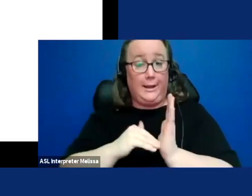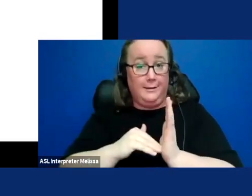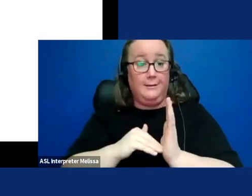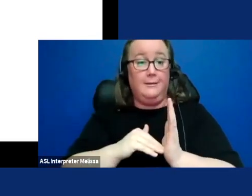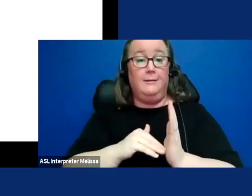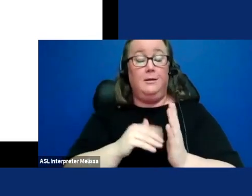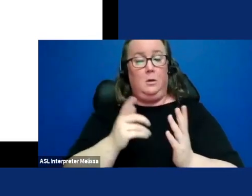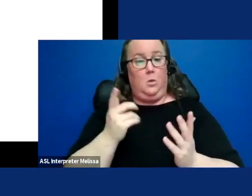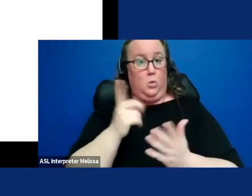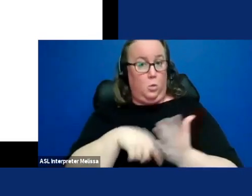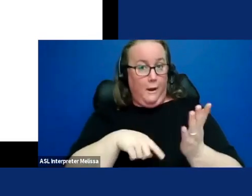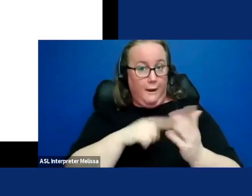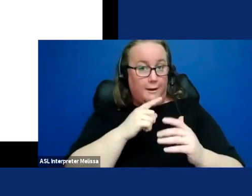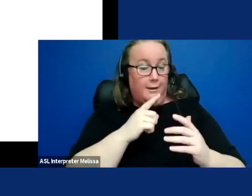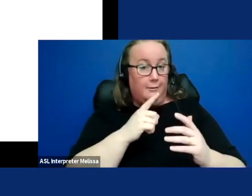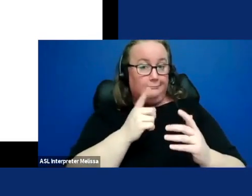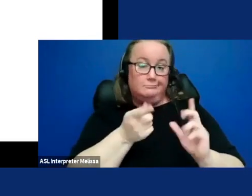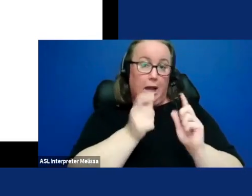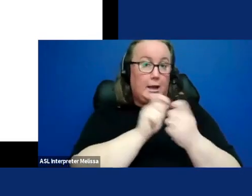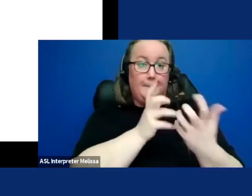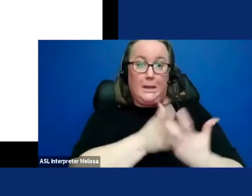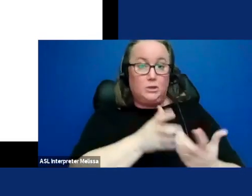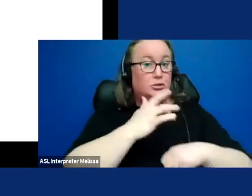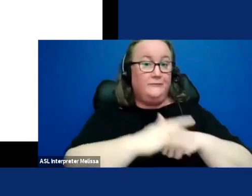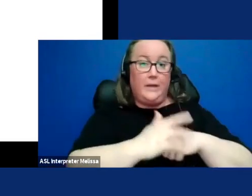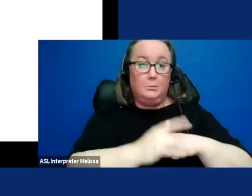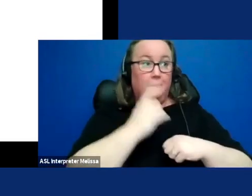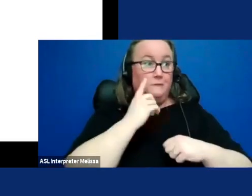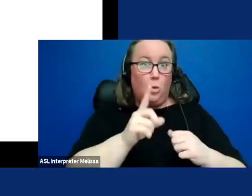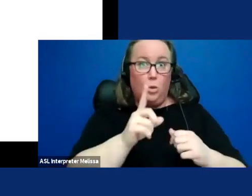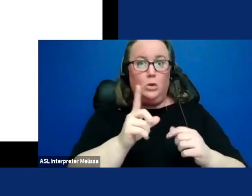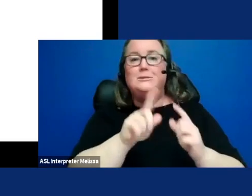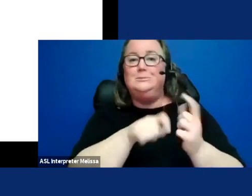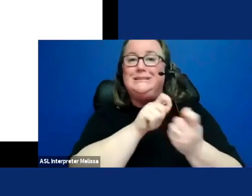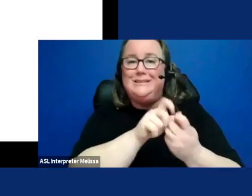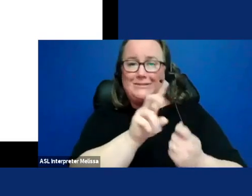available for certain disabilities that might come by more often.